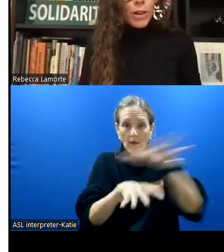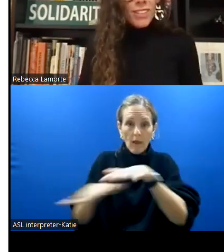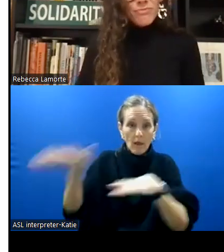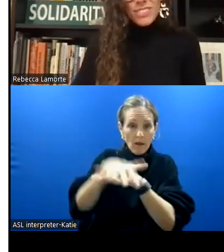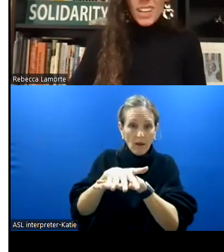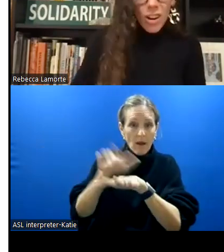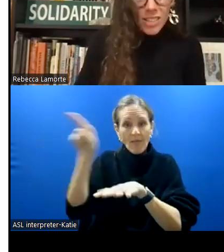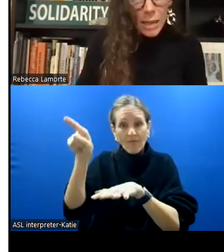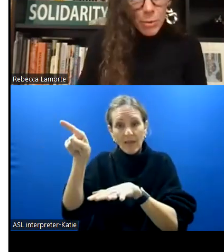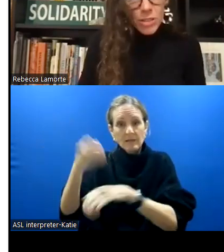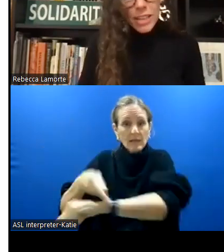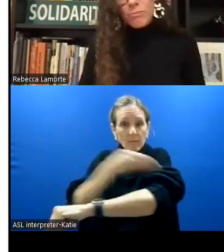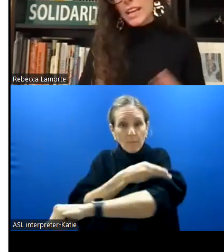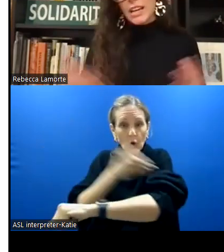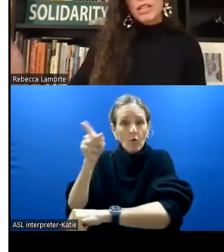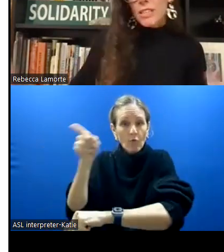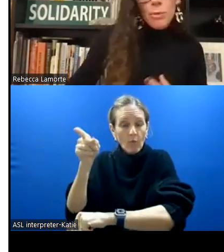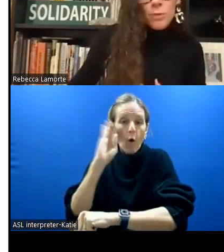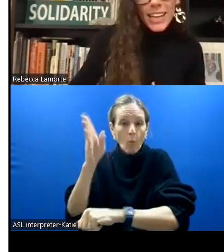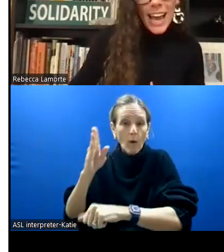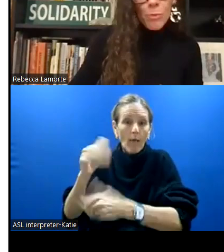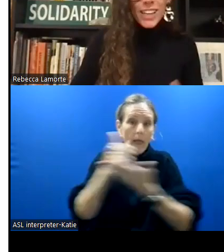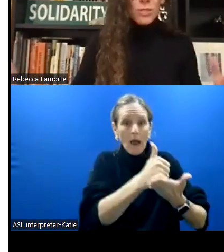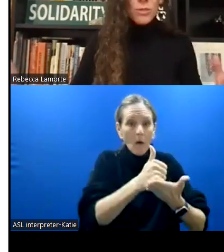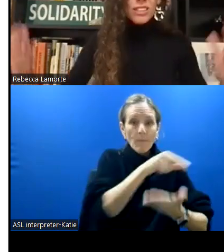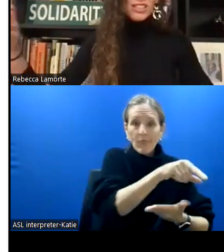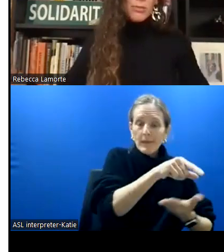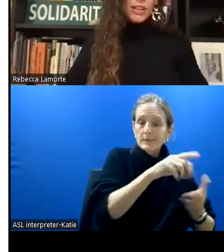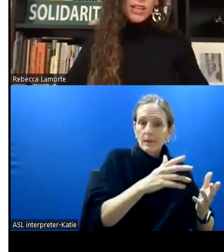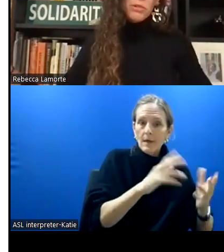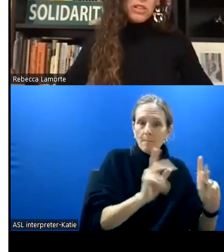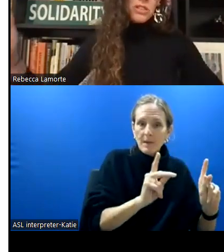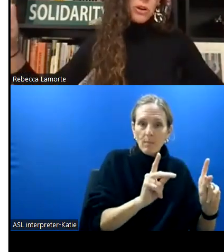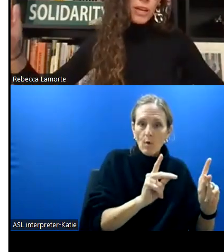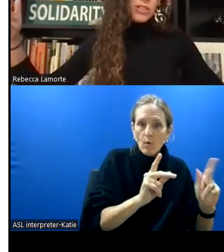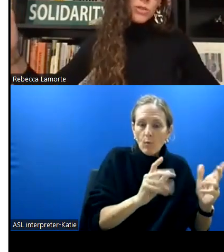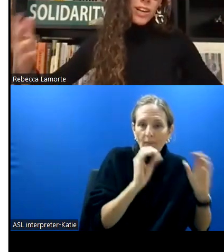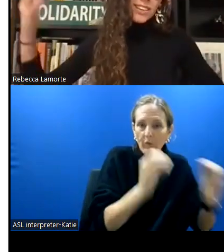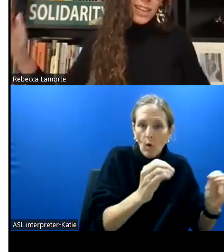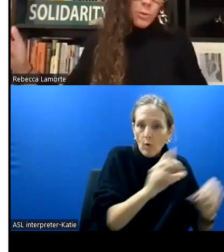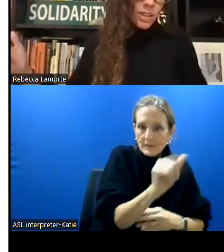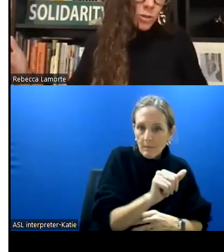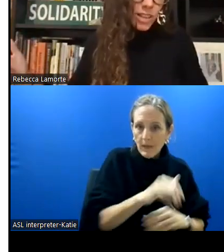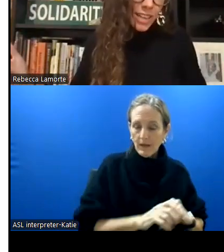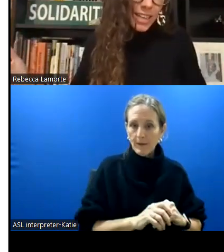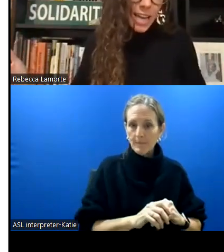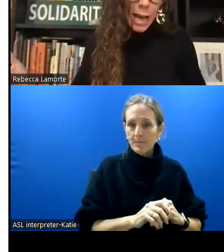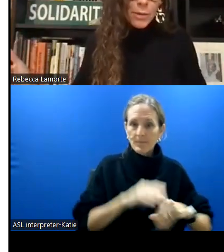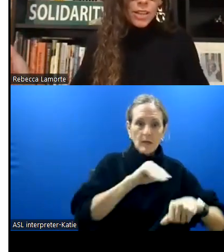that aren't disabled, that may not be disabled right now. But guess what? The disability community is so big and so great, anyone can join it at any time.